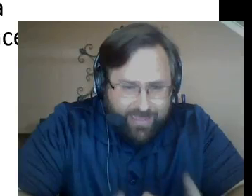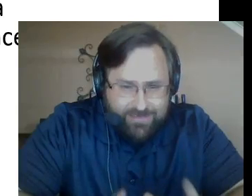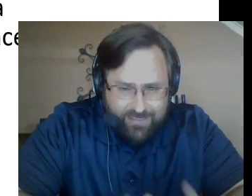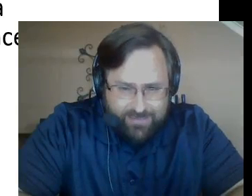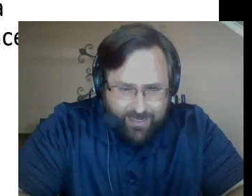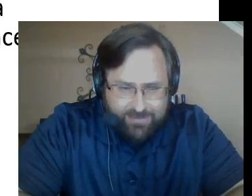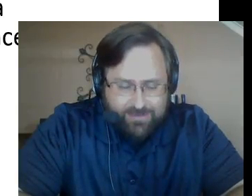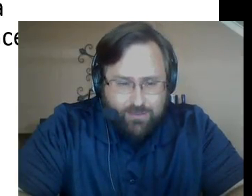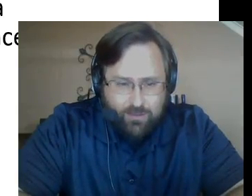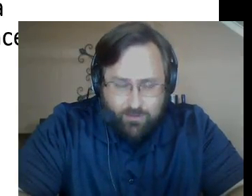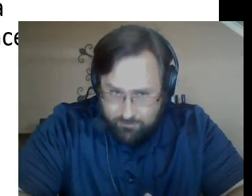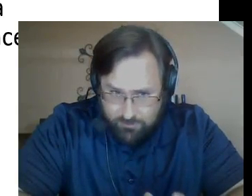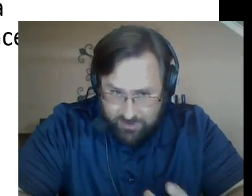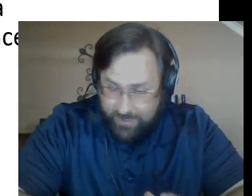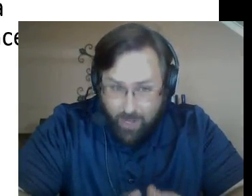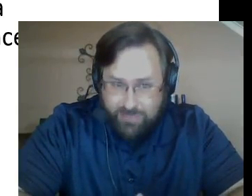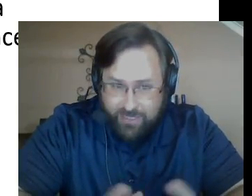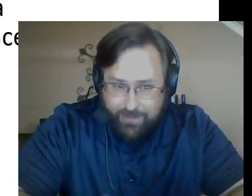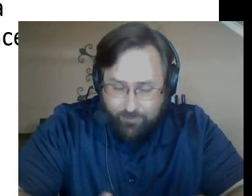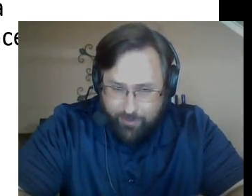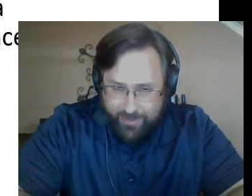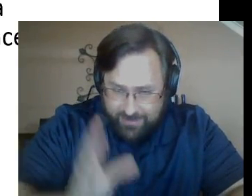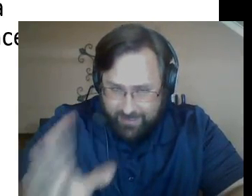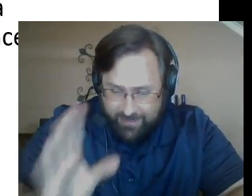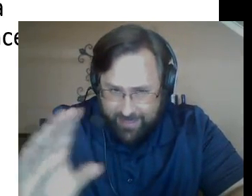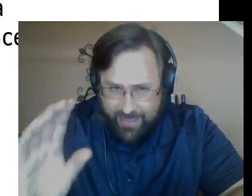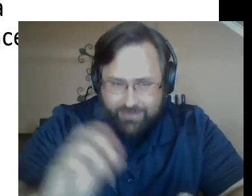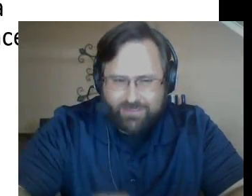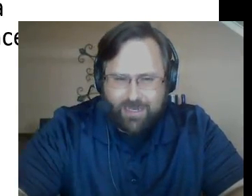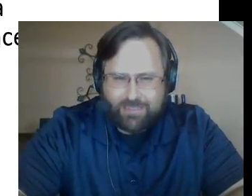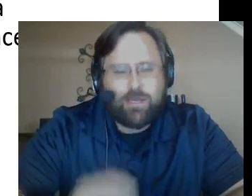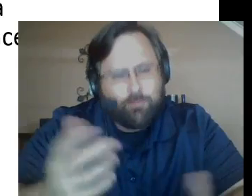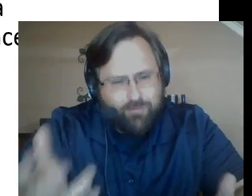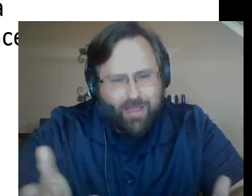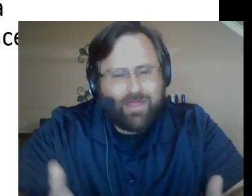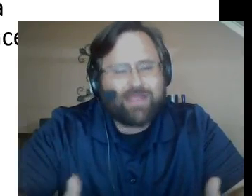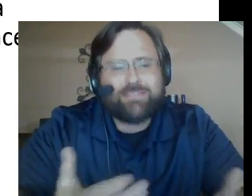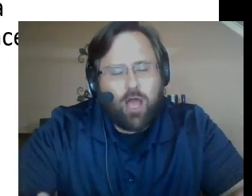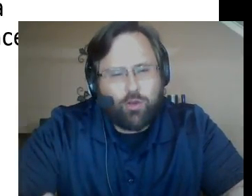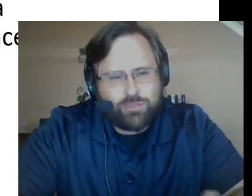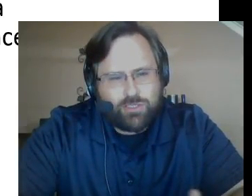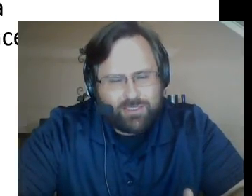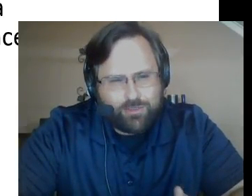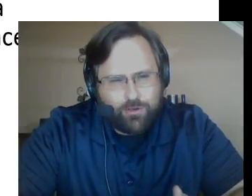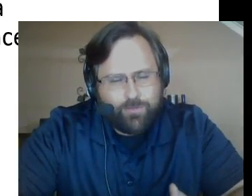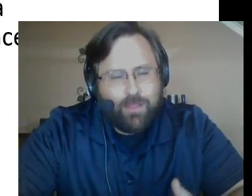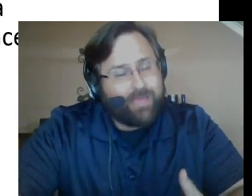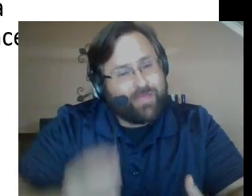is in the sentence just like an object can be left where it is at the at the end of the sentence provided that it's not known to the listener if the